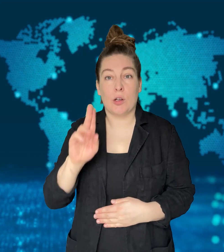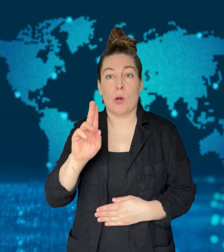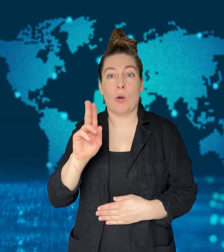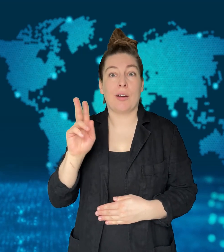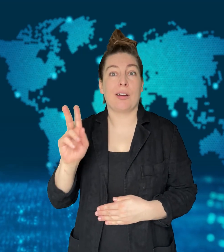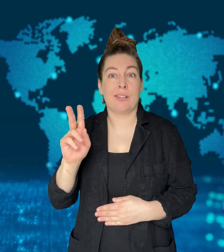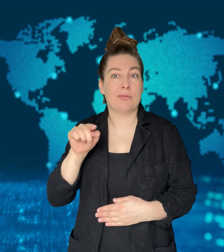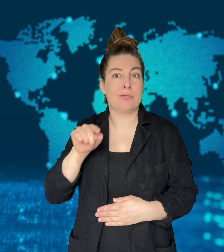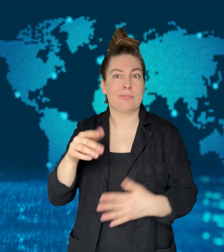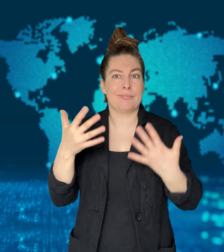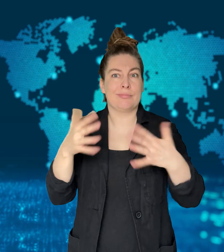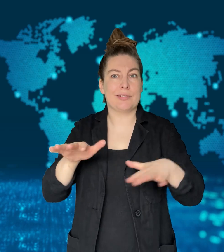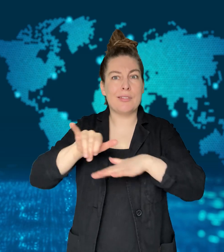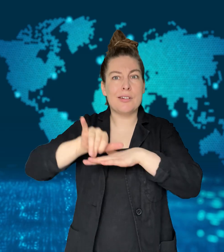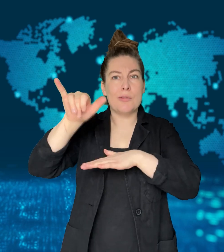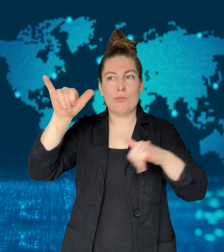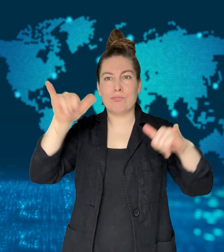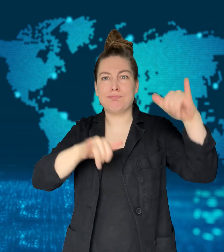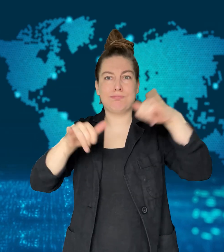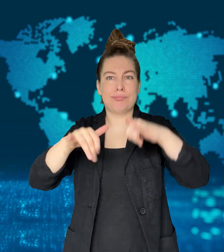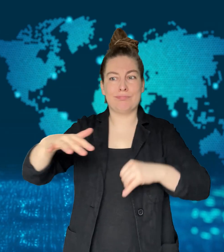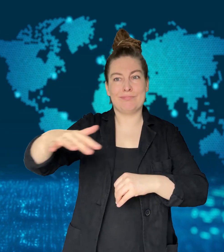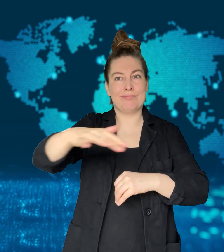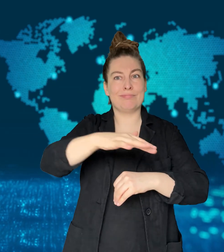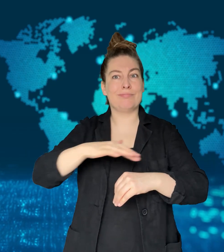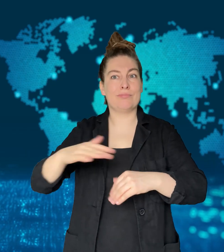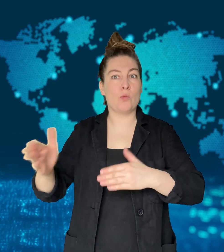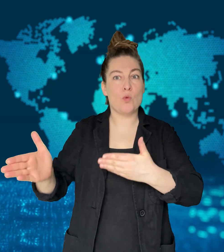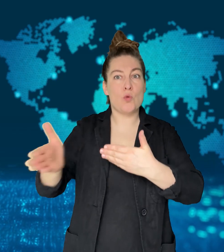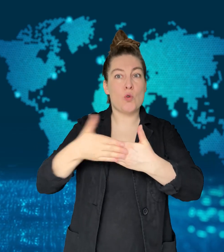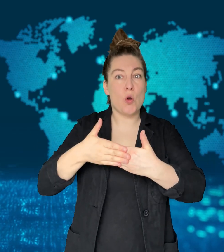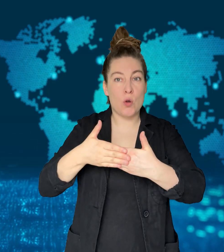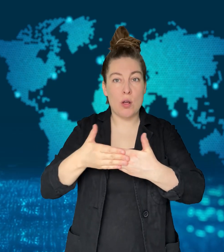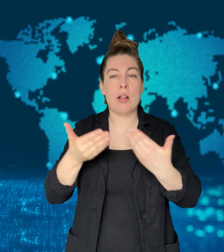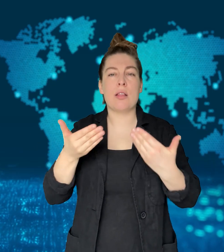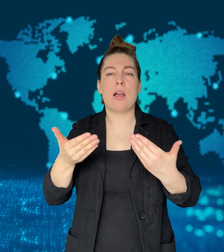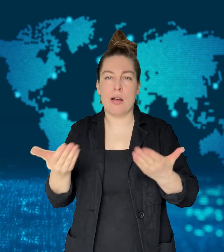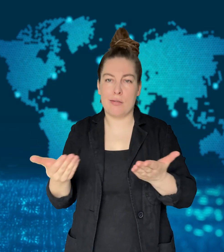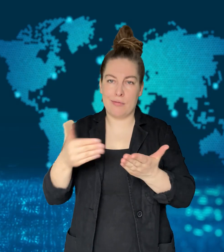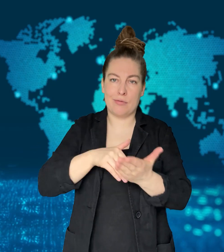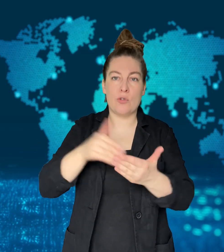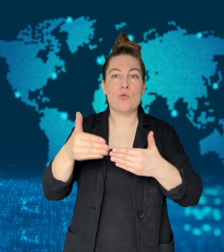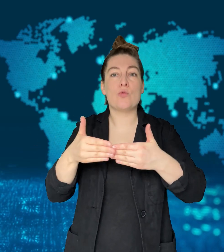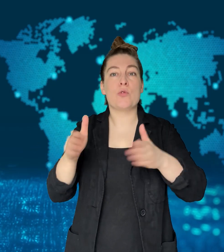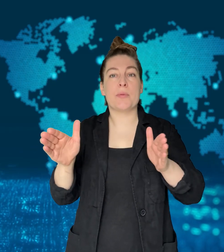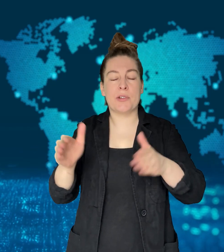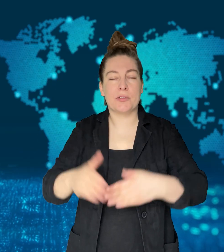Airport reopened